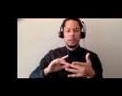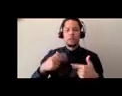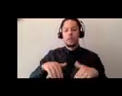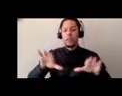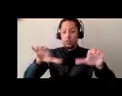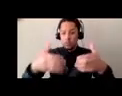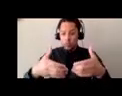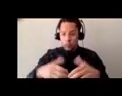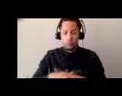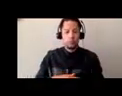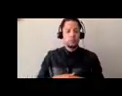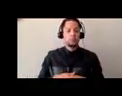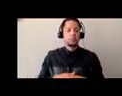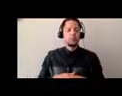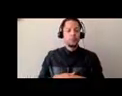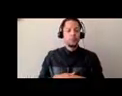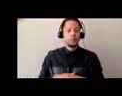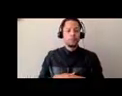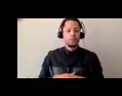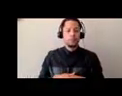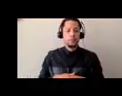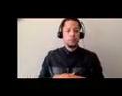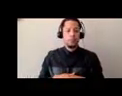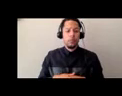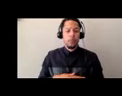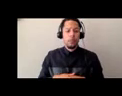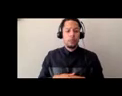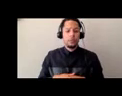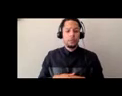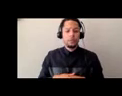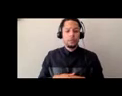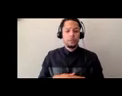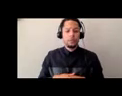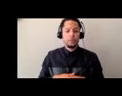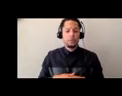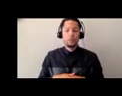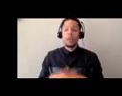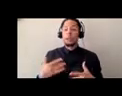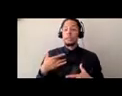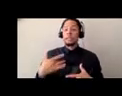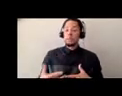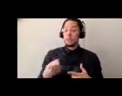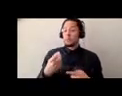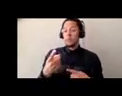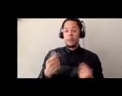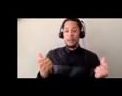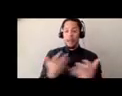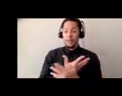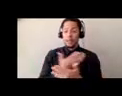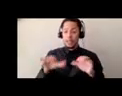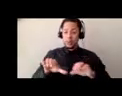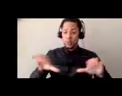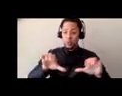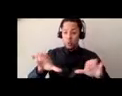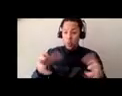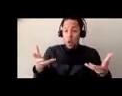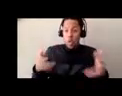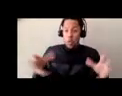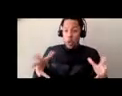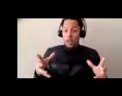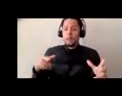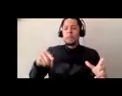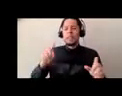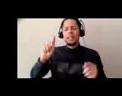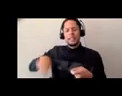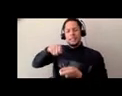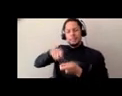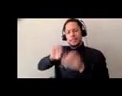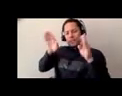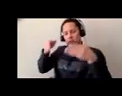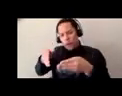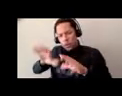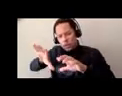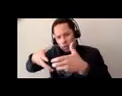It may not be everything that you do And I call on Carolyn and Sarah to speak to